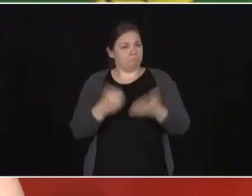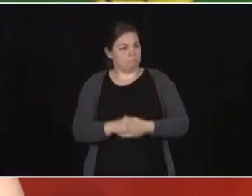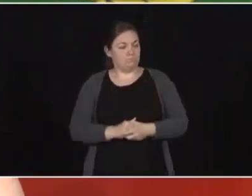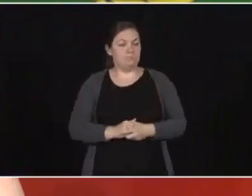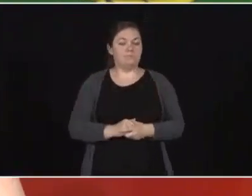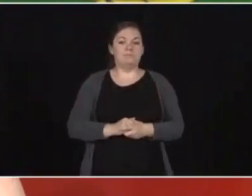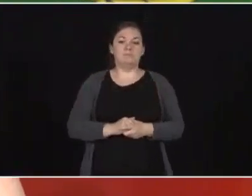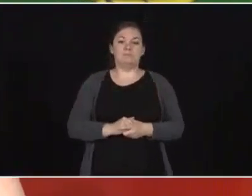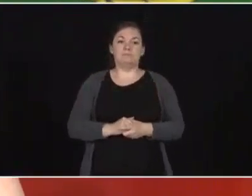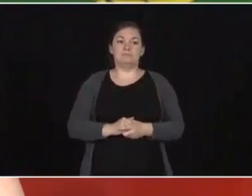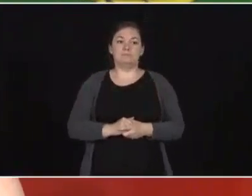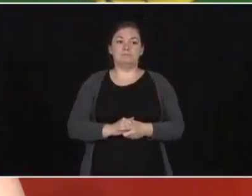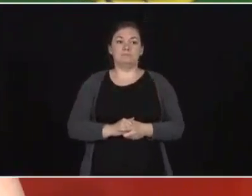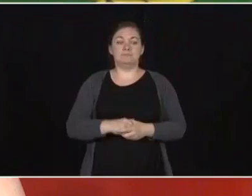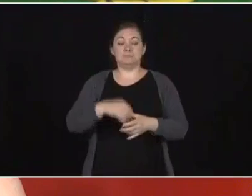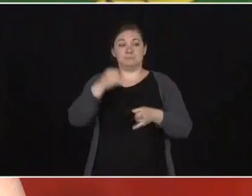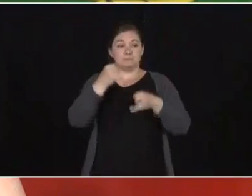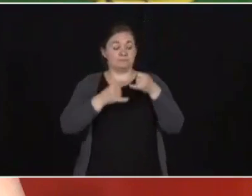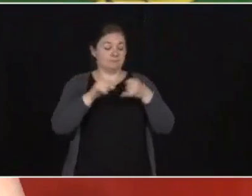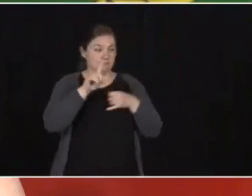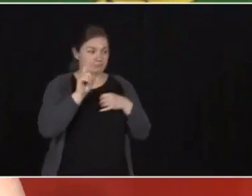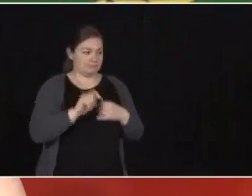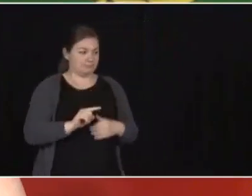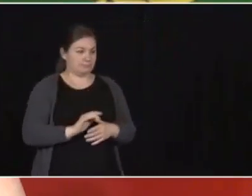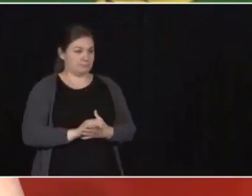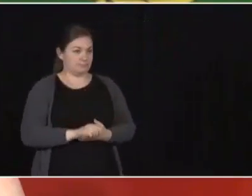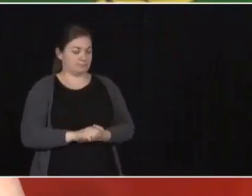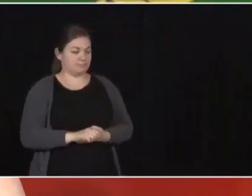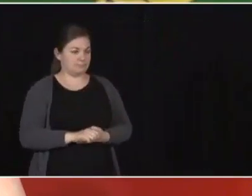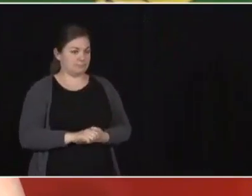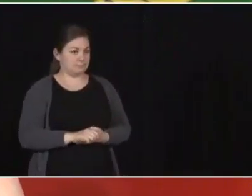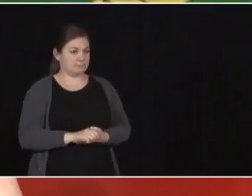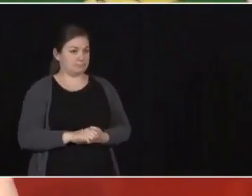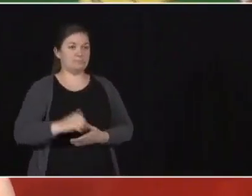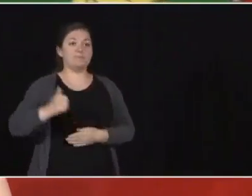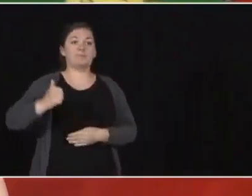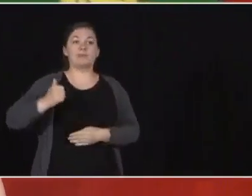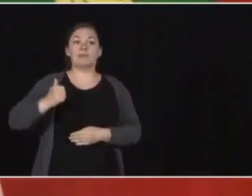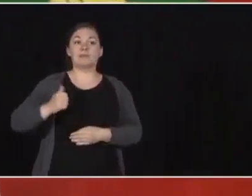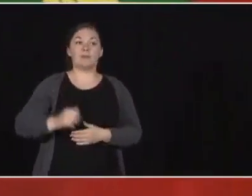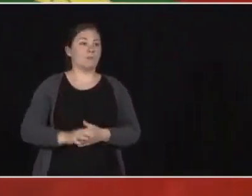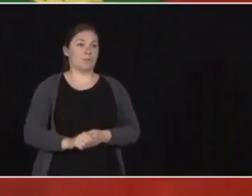to better inform what the next strategies are. Last question. Final question comes from David Haynes with newsroom briefing.